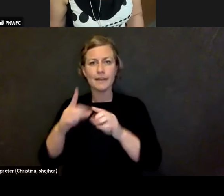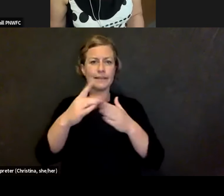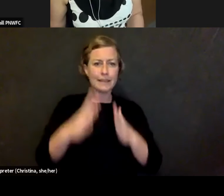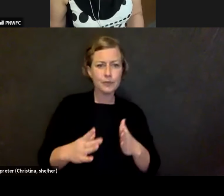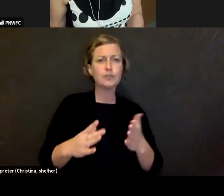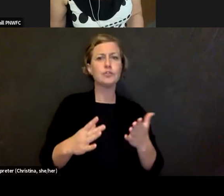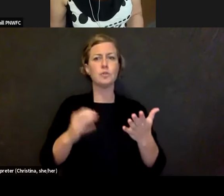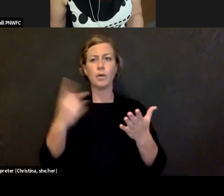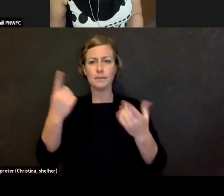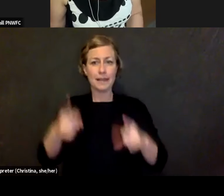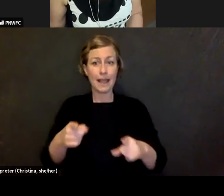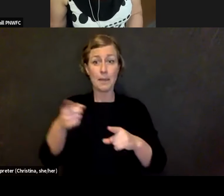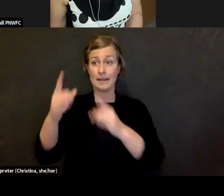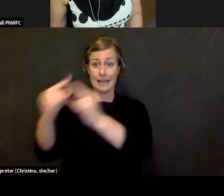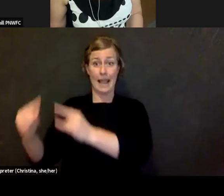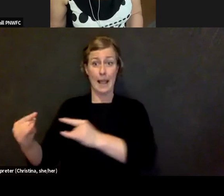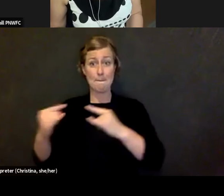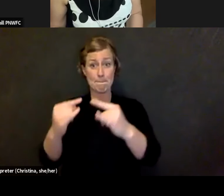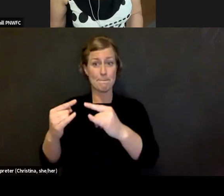media's facebook comments after something was brought up regarding my